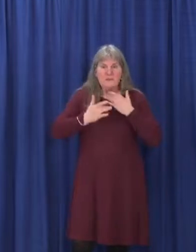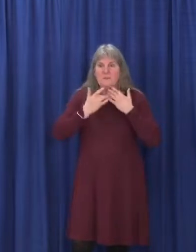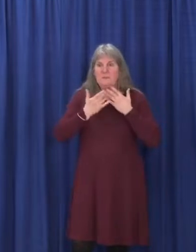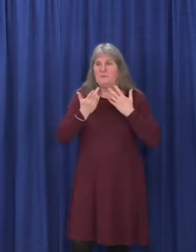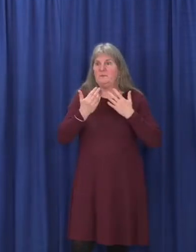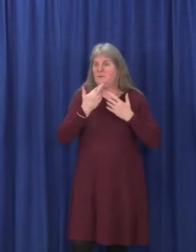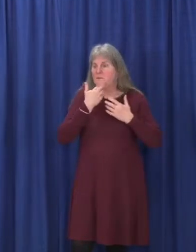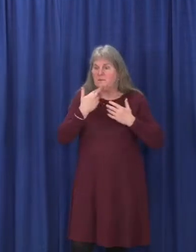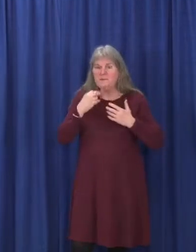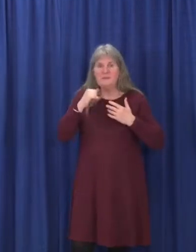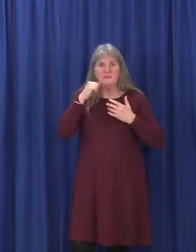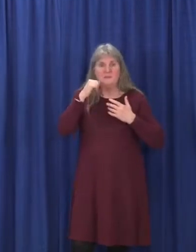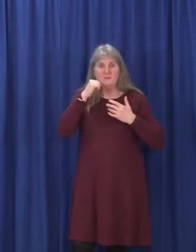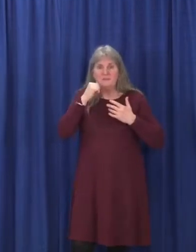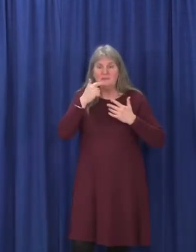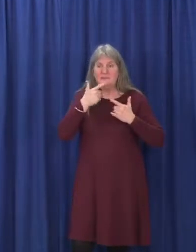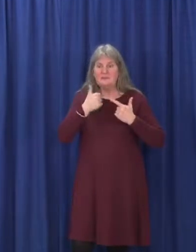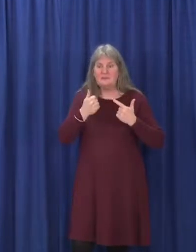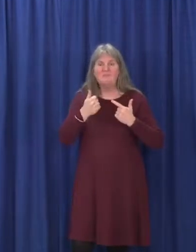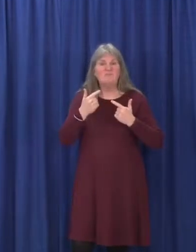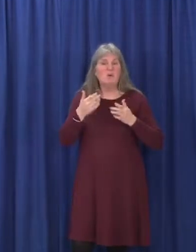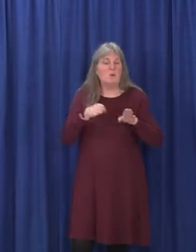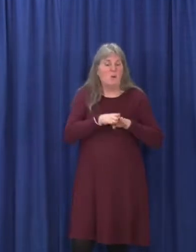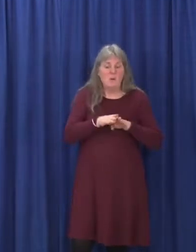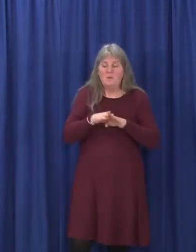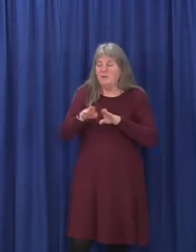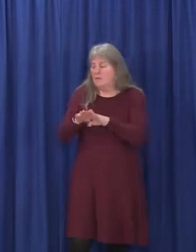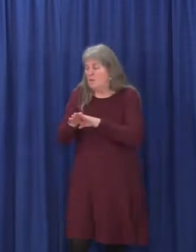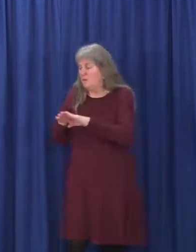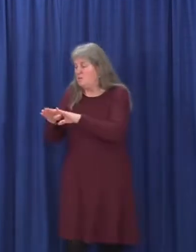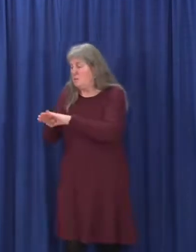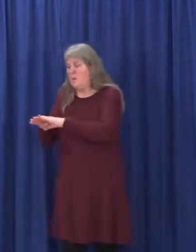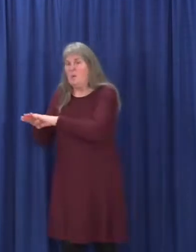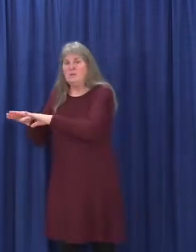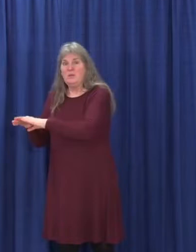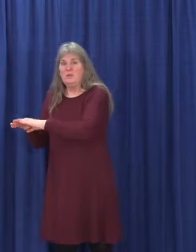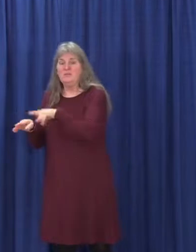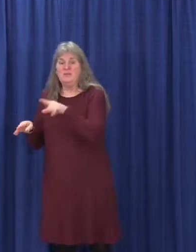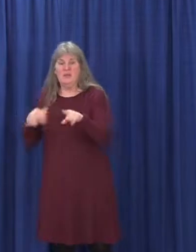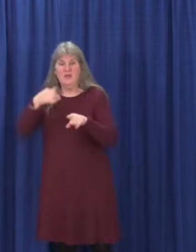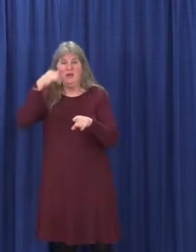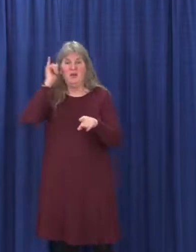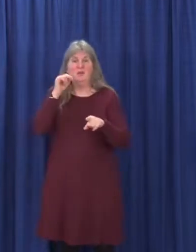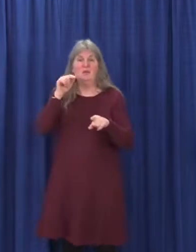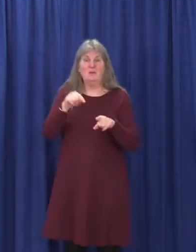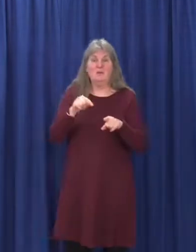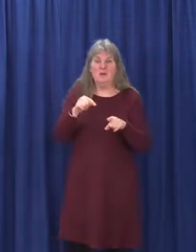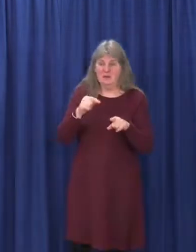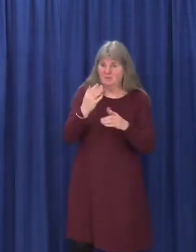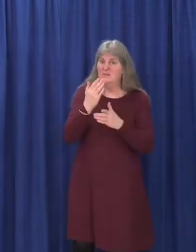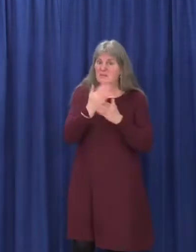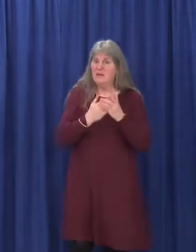where businesses have been closing, we actually had businesses, as well, a number of businesses open in the middle of COVID.